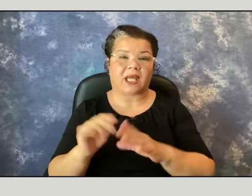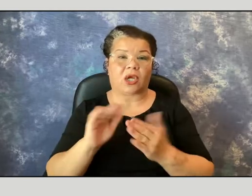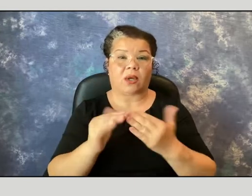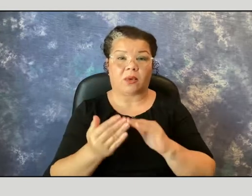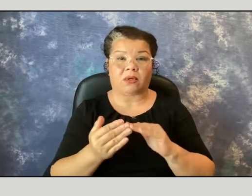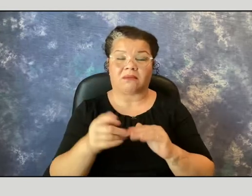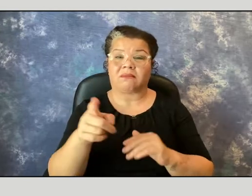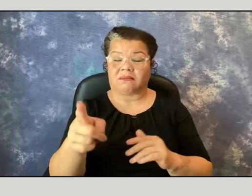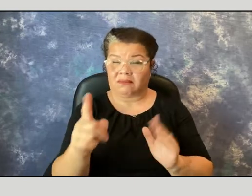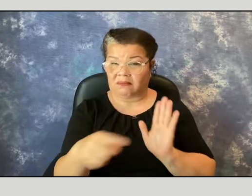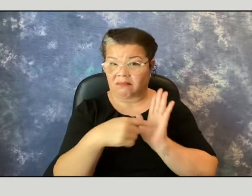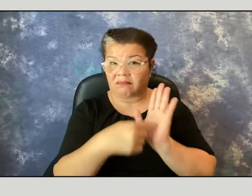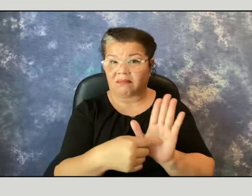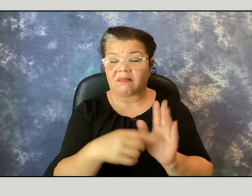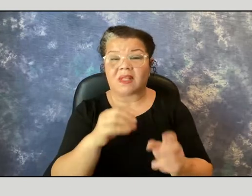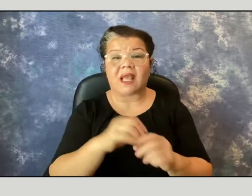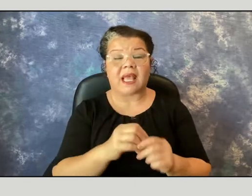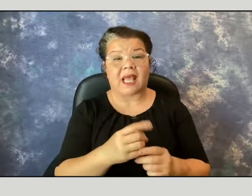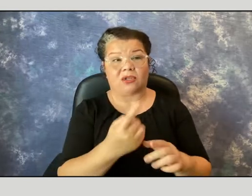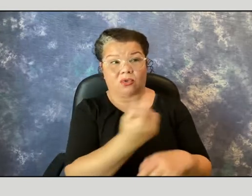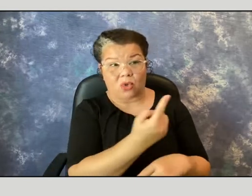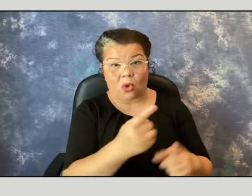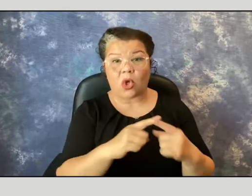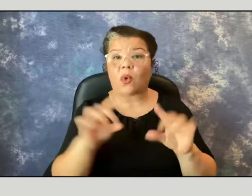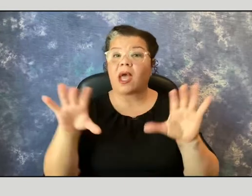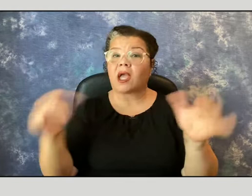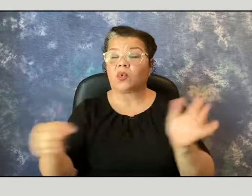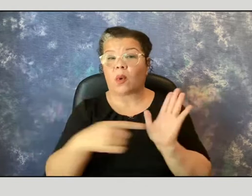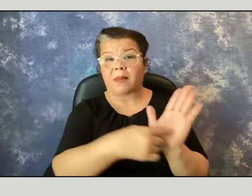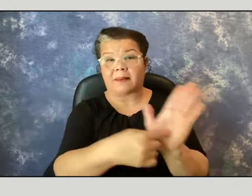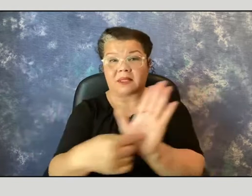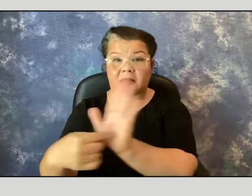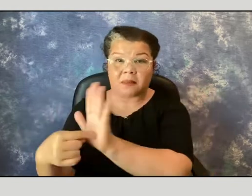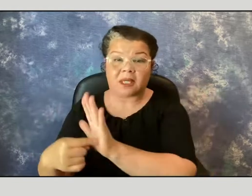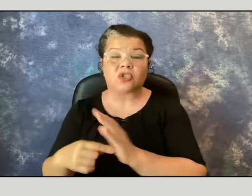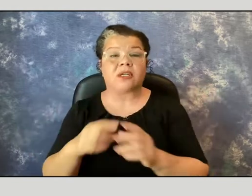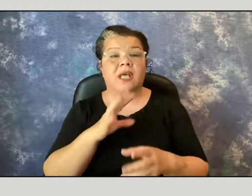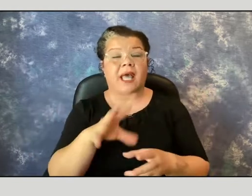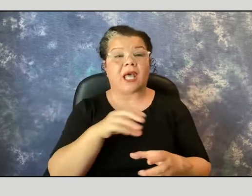in solo and group exhibitions at venues including the Museo de Arte de Puerto Rico,